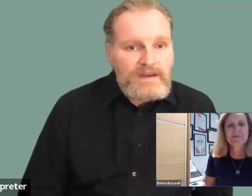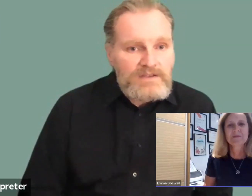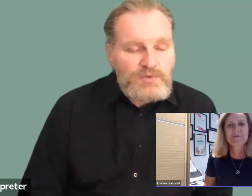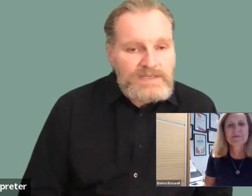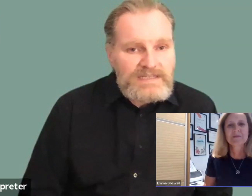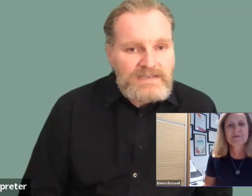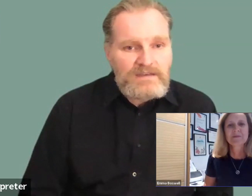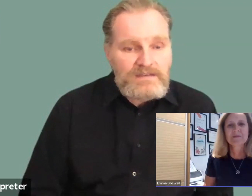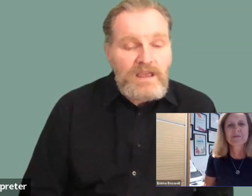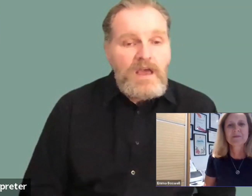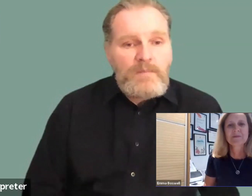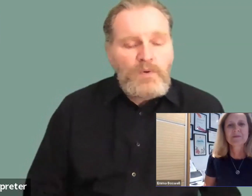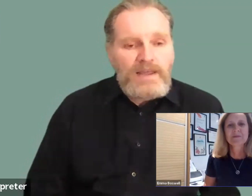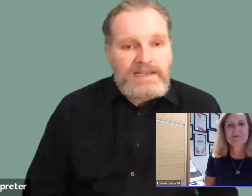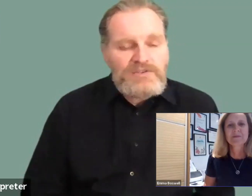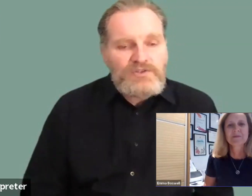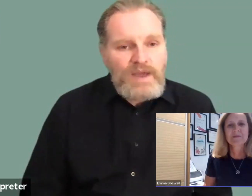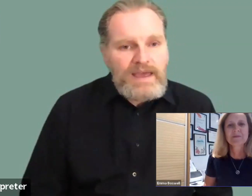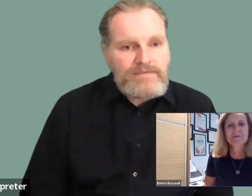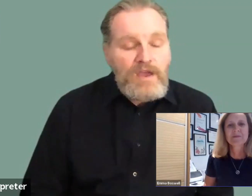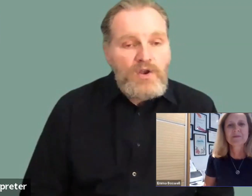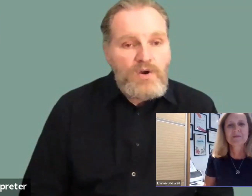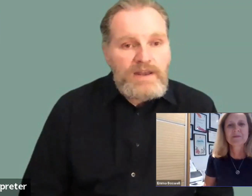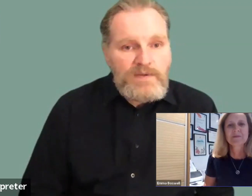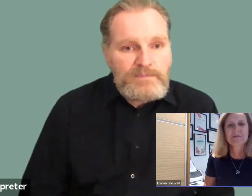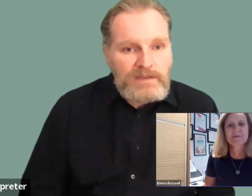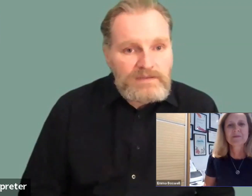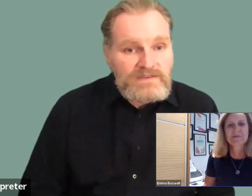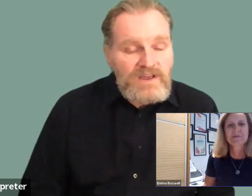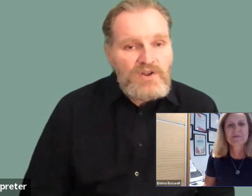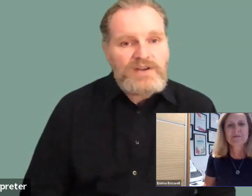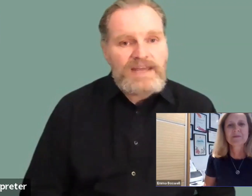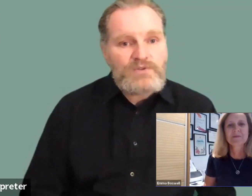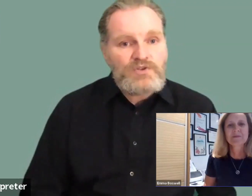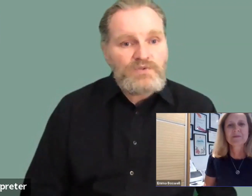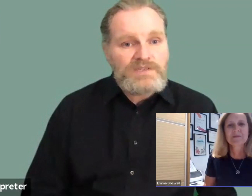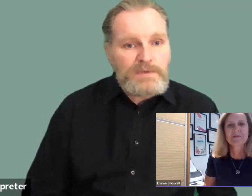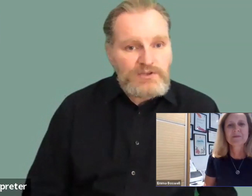the last 20 years – are more likely to have cochlear implants and learn how to use speech